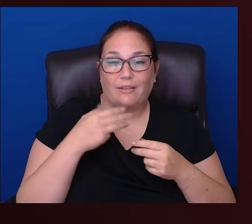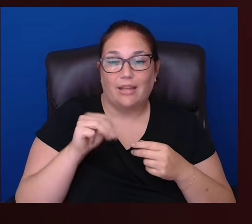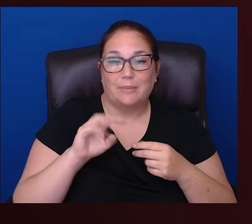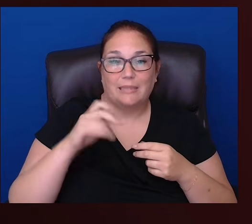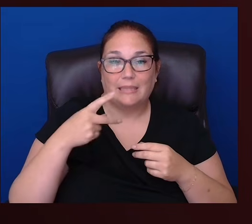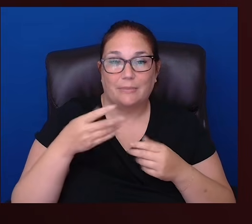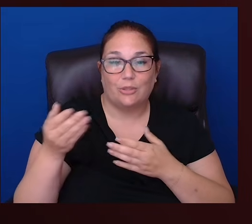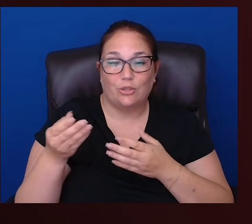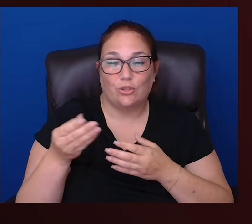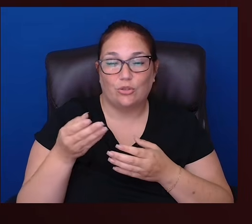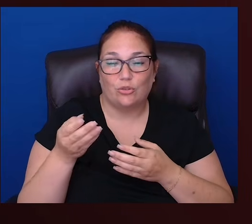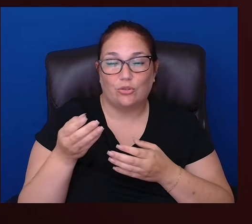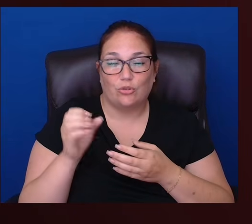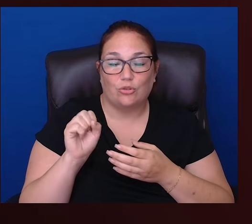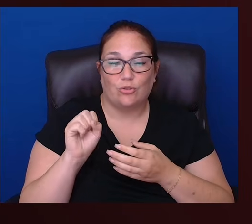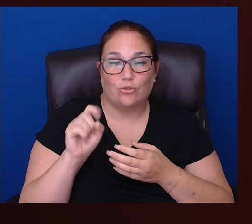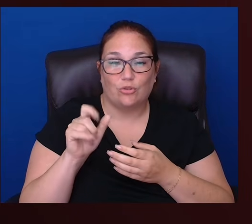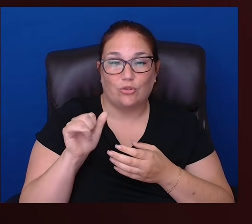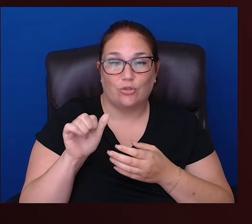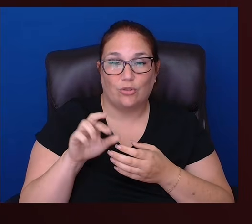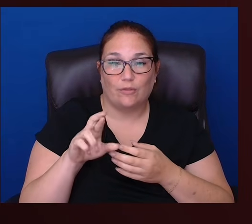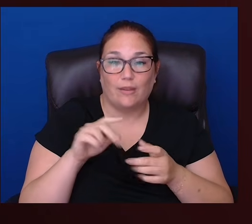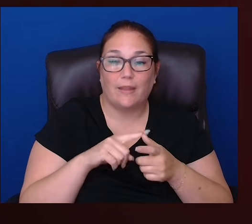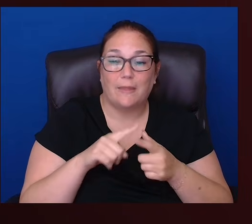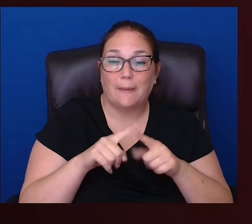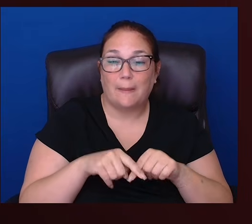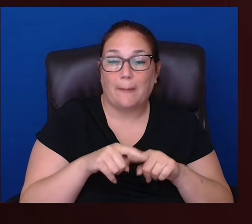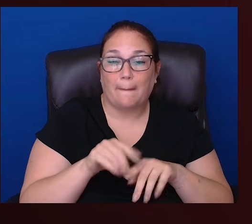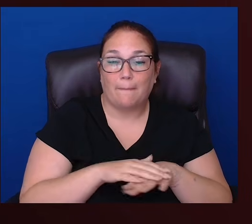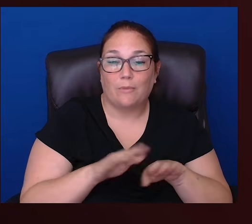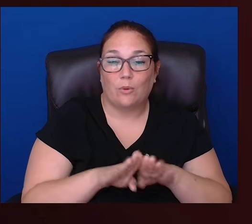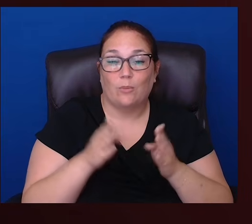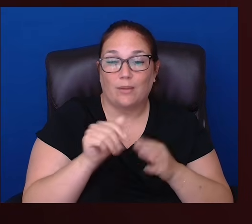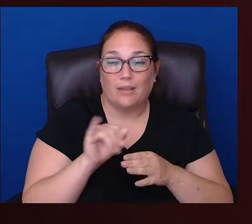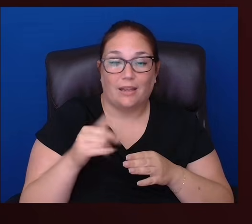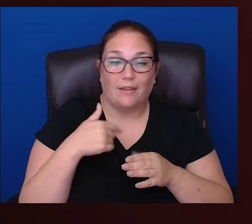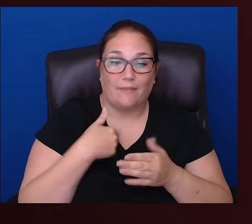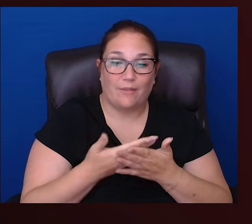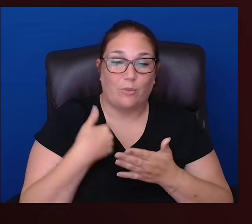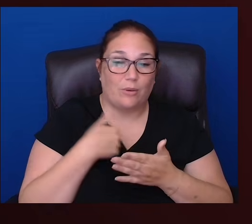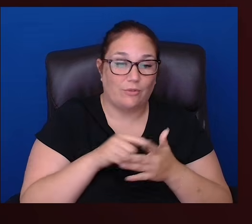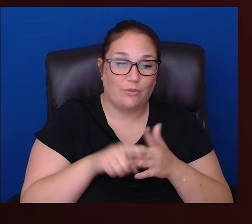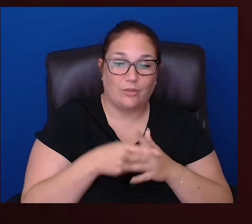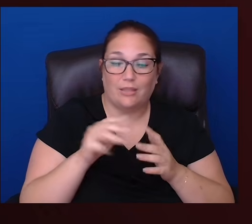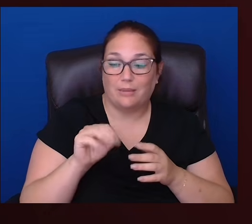see it depends on OpenAI. In fact, we're not even going to start the MCP server until we